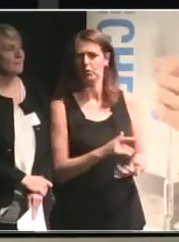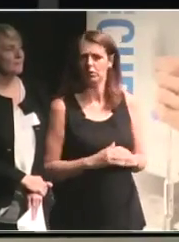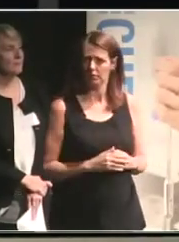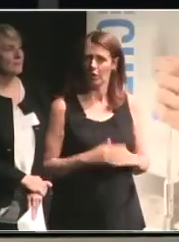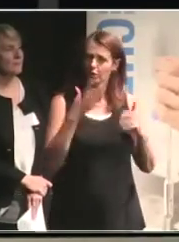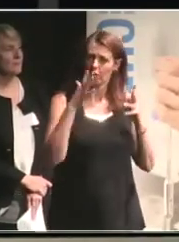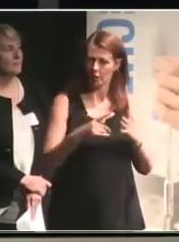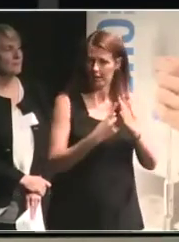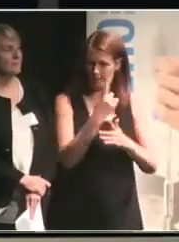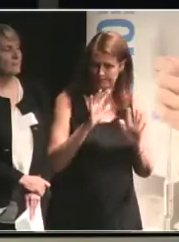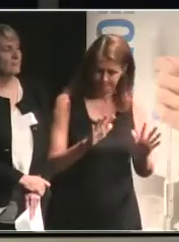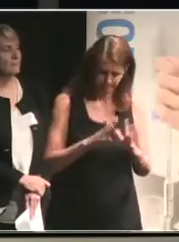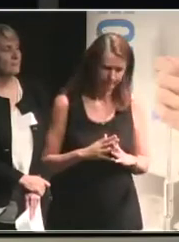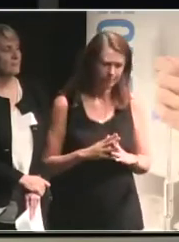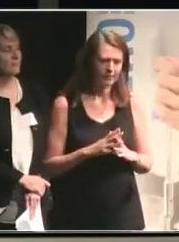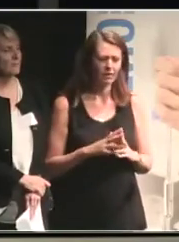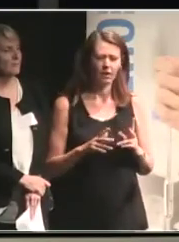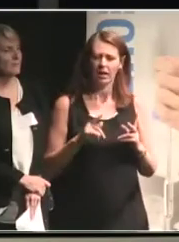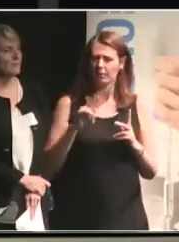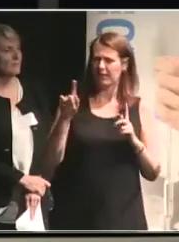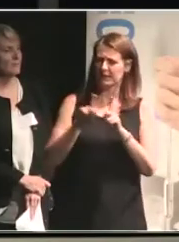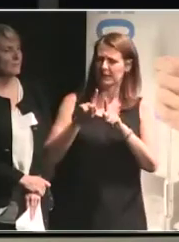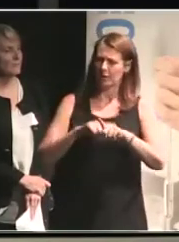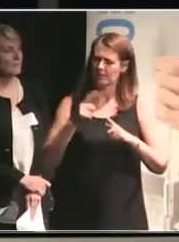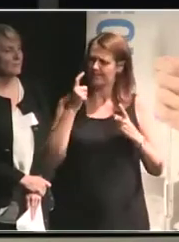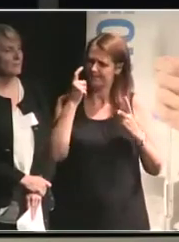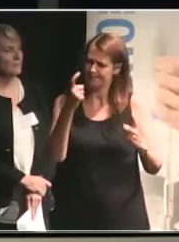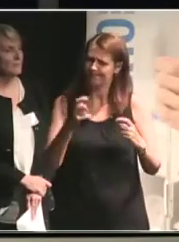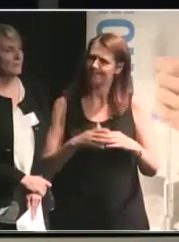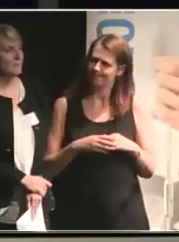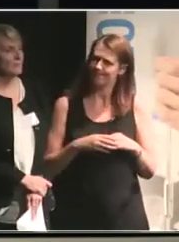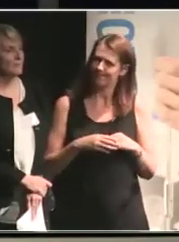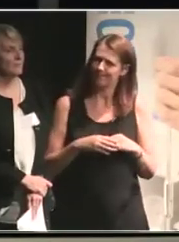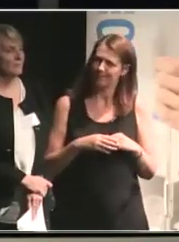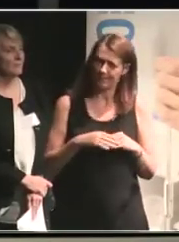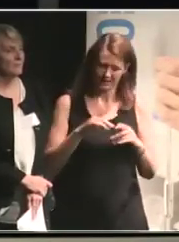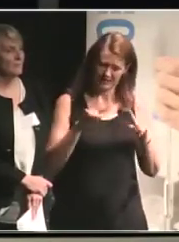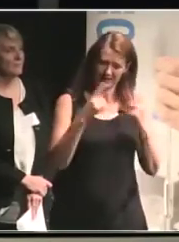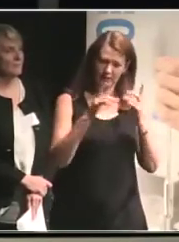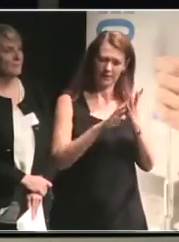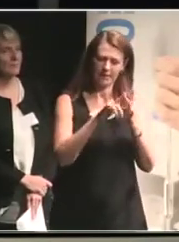lot going on but then I caution and I say there's a difference between misrepresenting the truth,